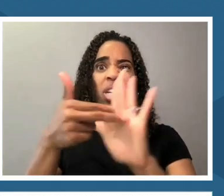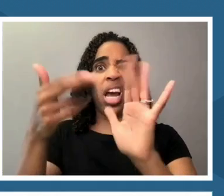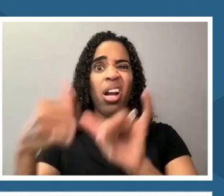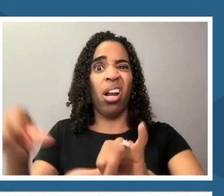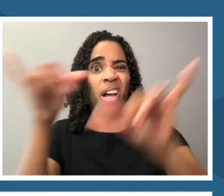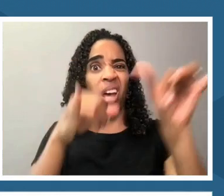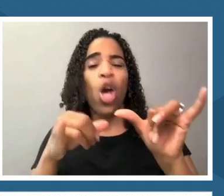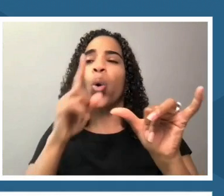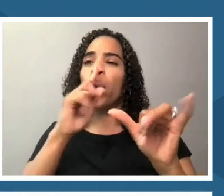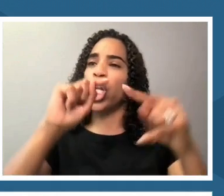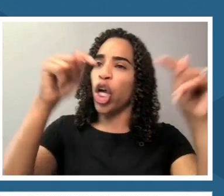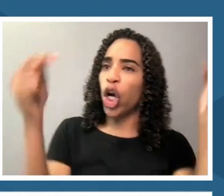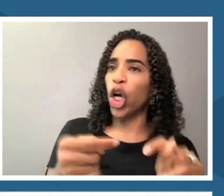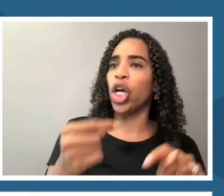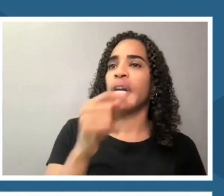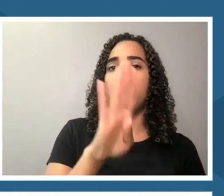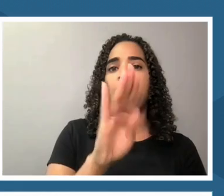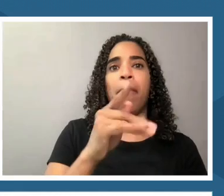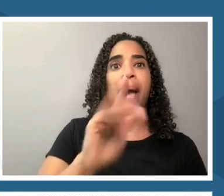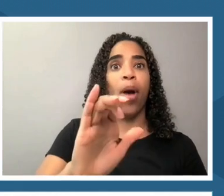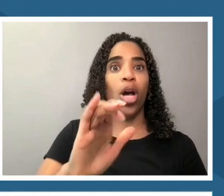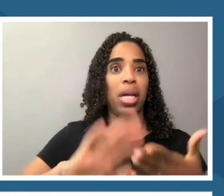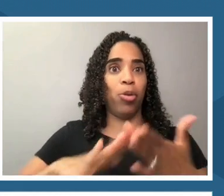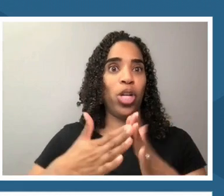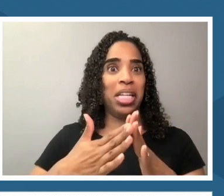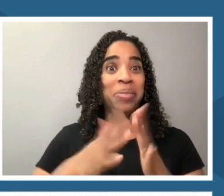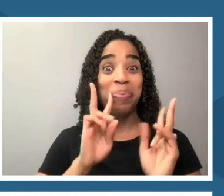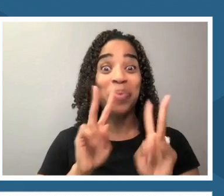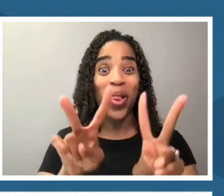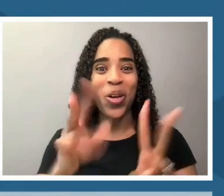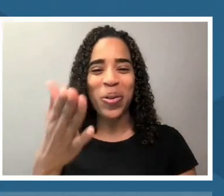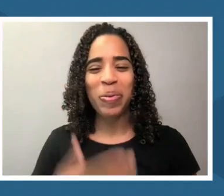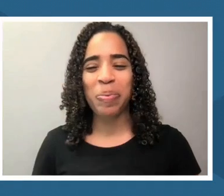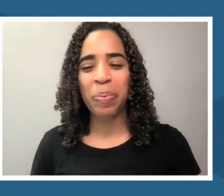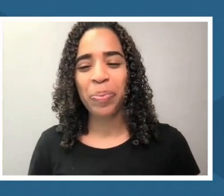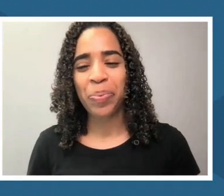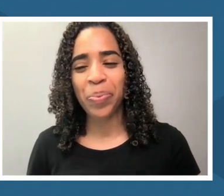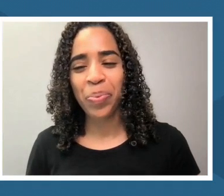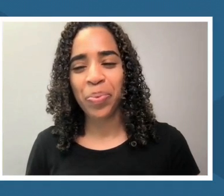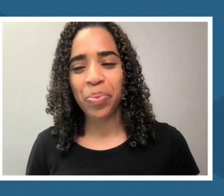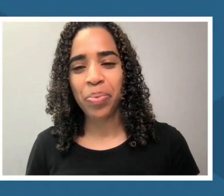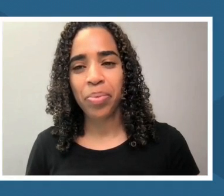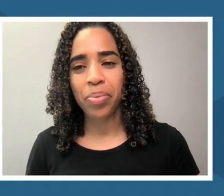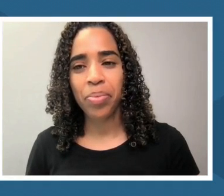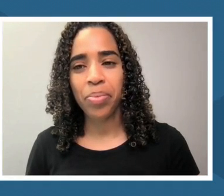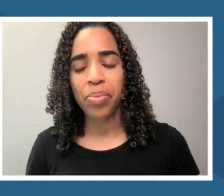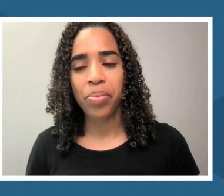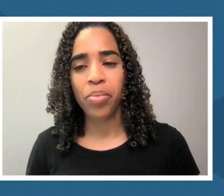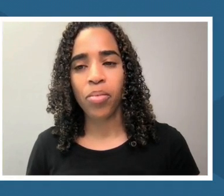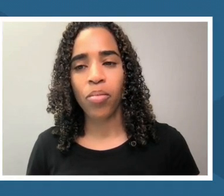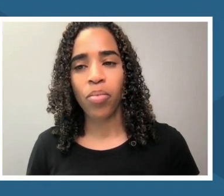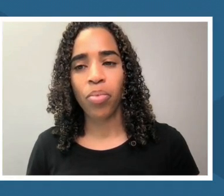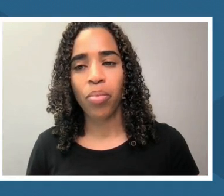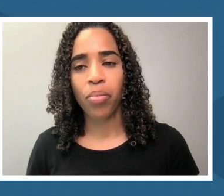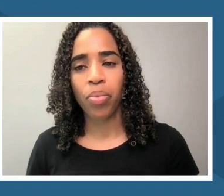bipod community so let's go ahead and take a look my section is going to examine the